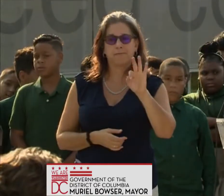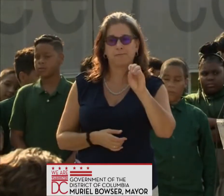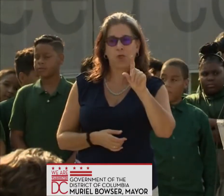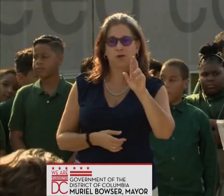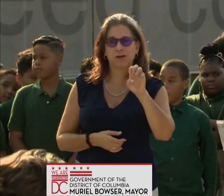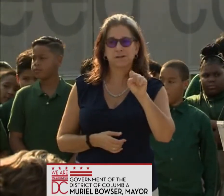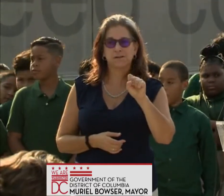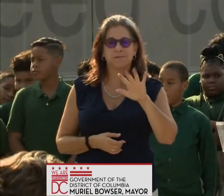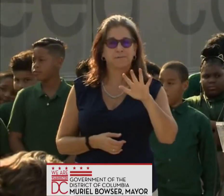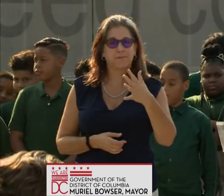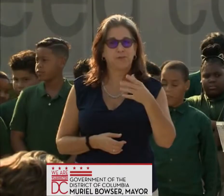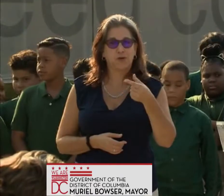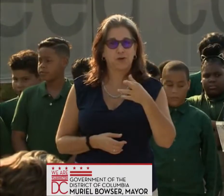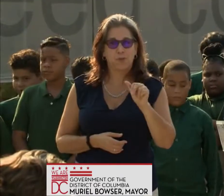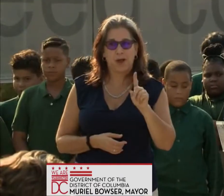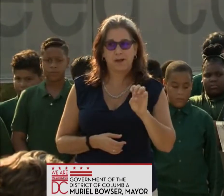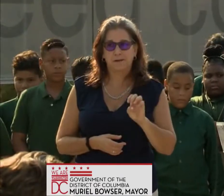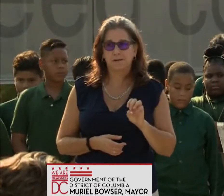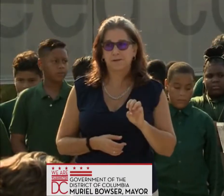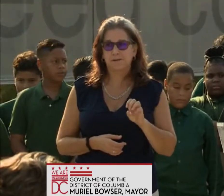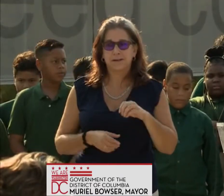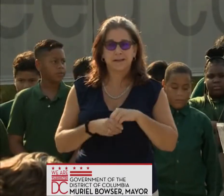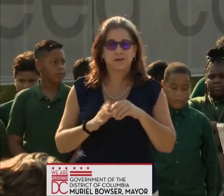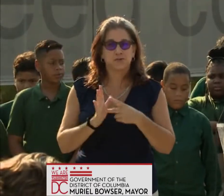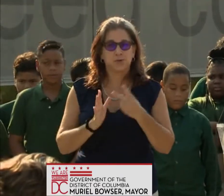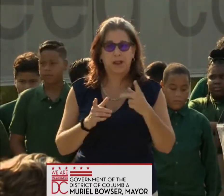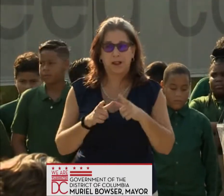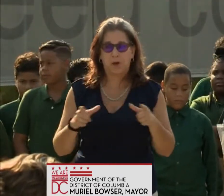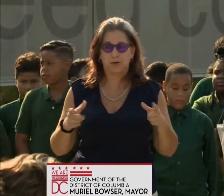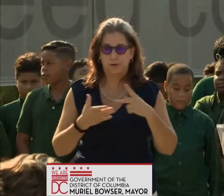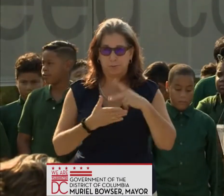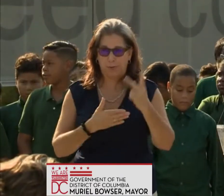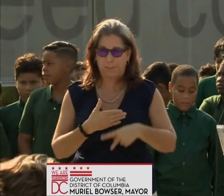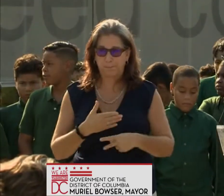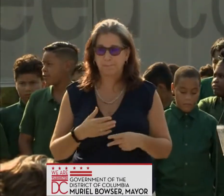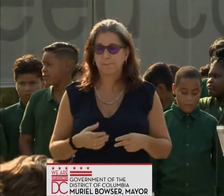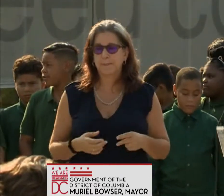after who Liana we'll hear from Amir Hernandez Amon who is a fifth grader in